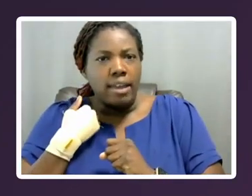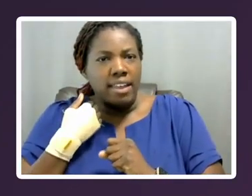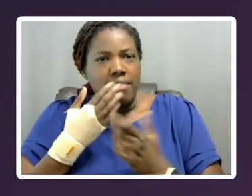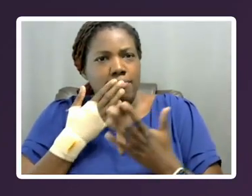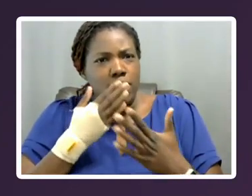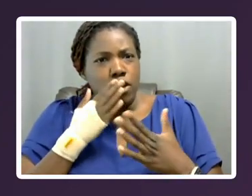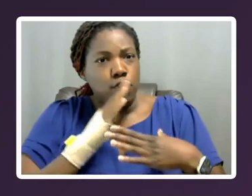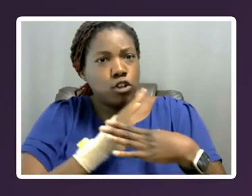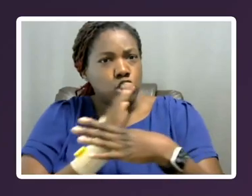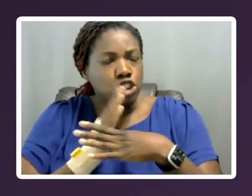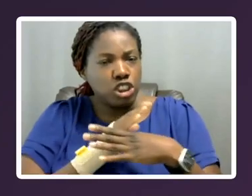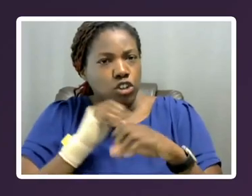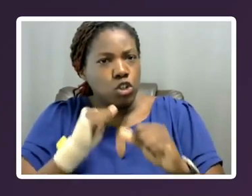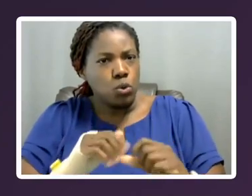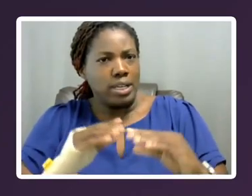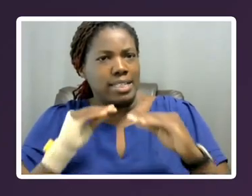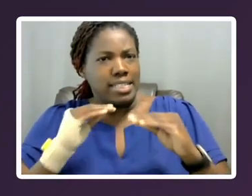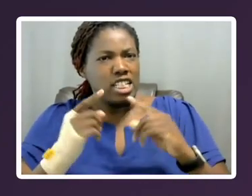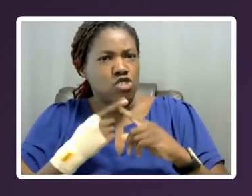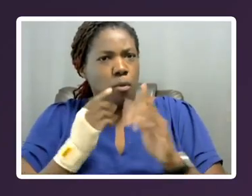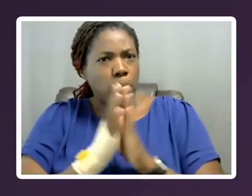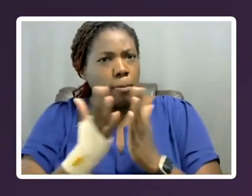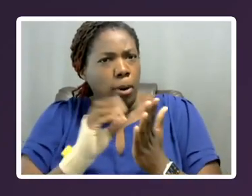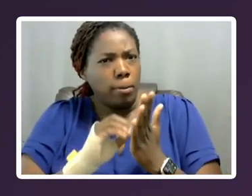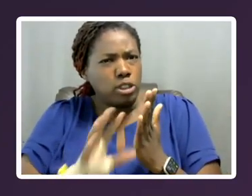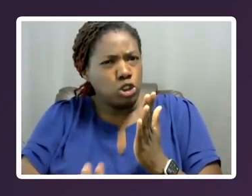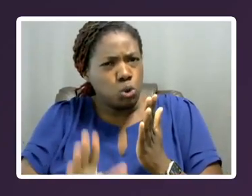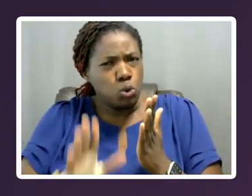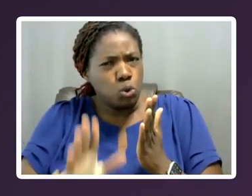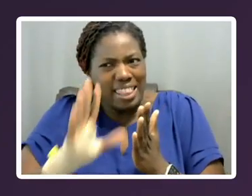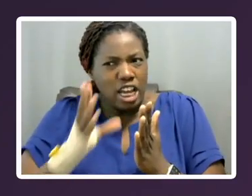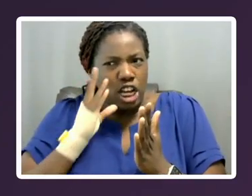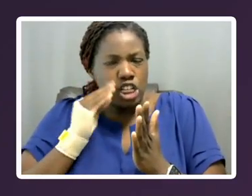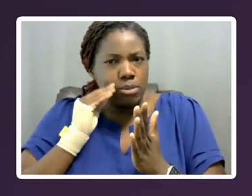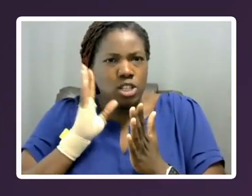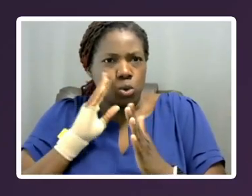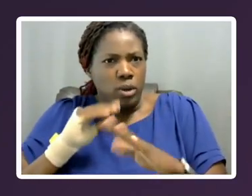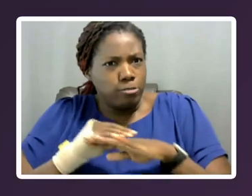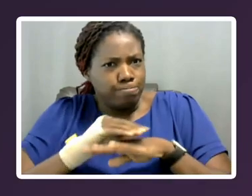teach from the book, but students bring their real life experiences into the classroom,